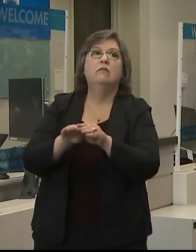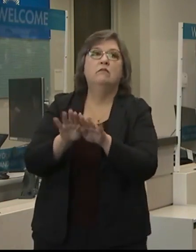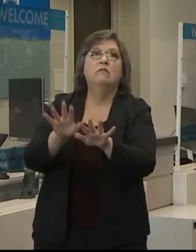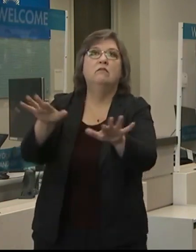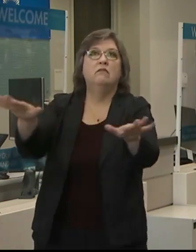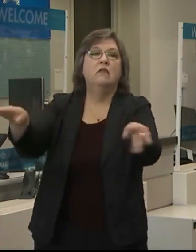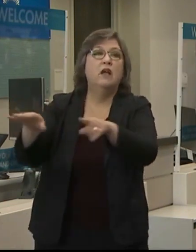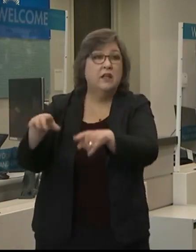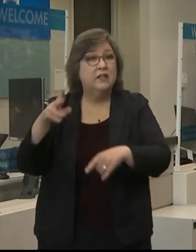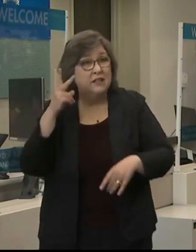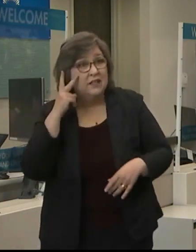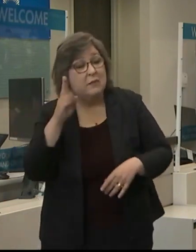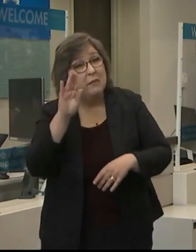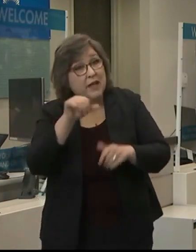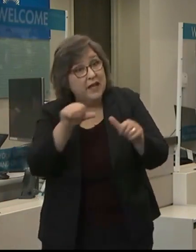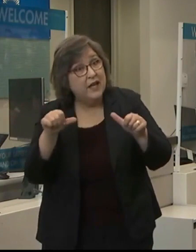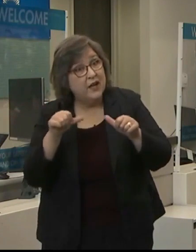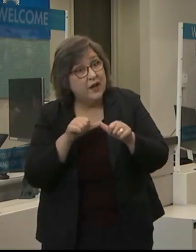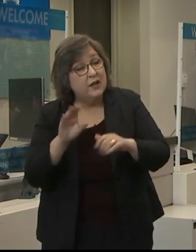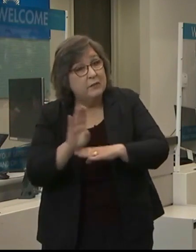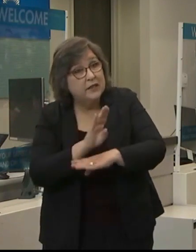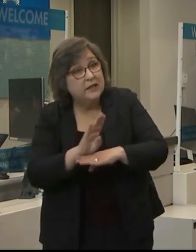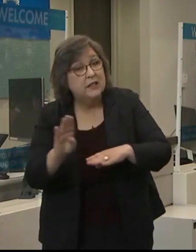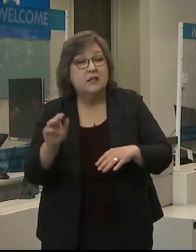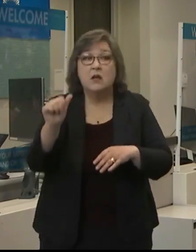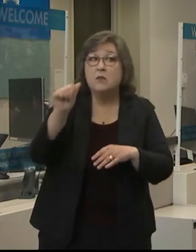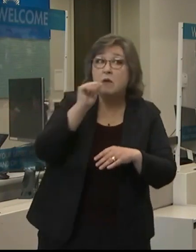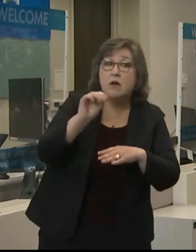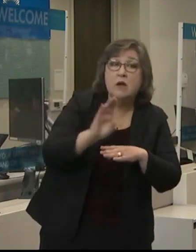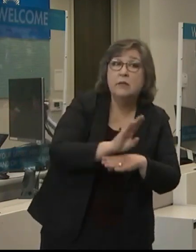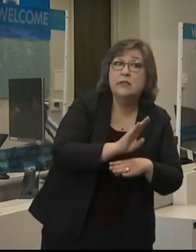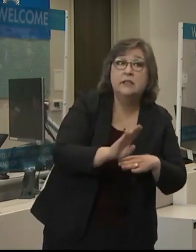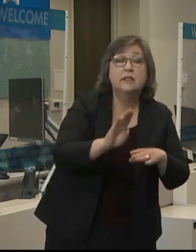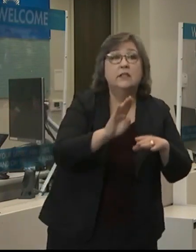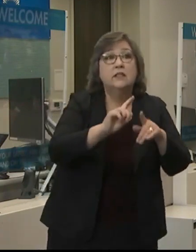the bar businesses that are deciding to come together and require some form of